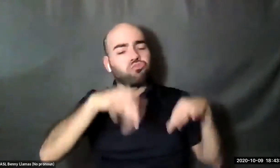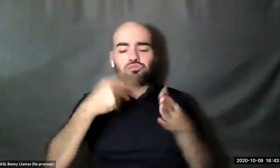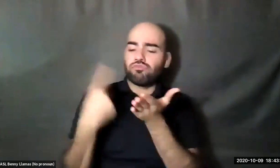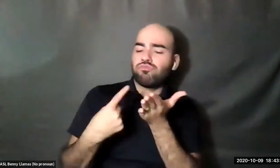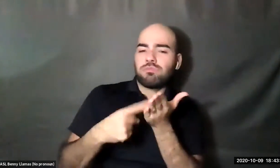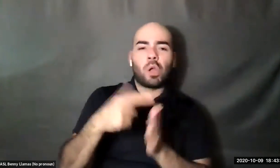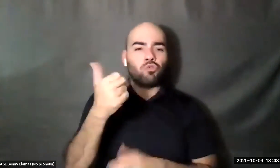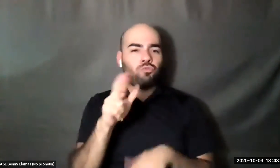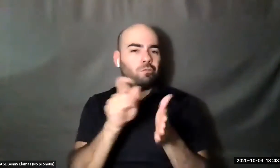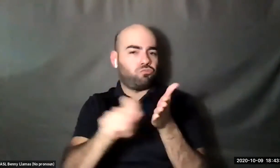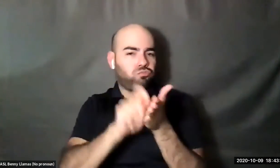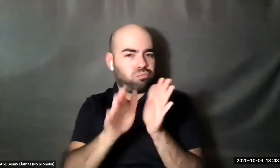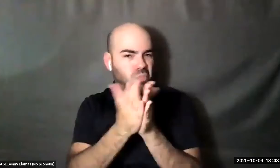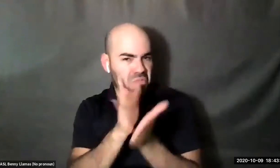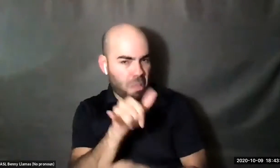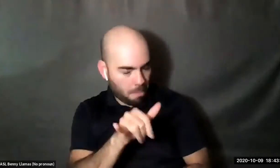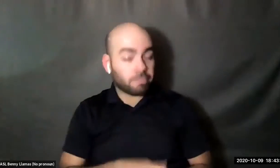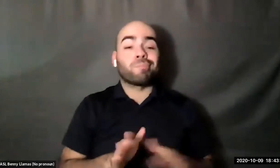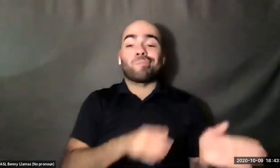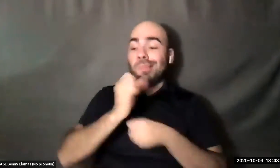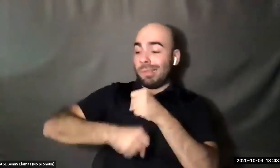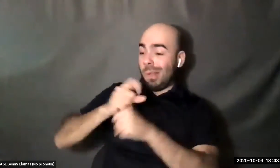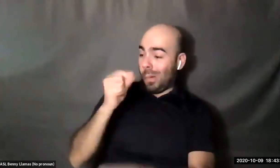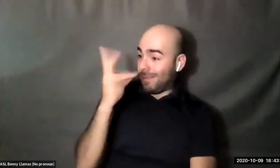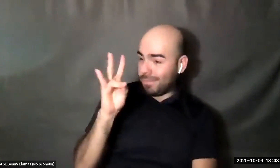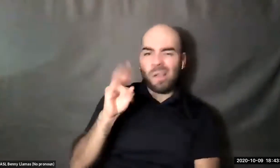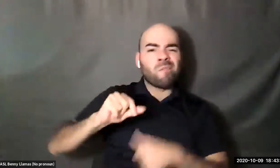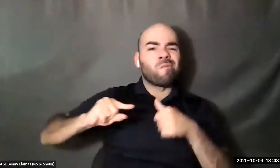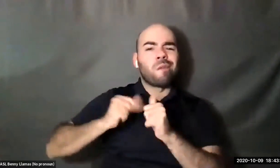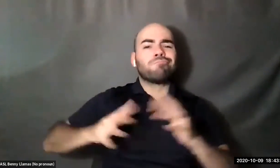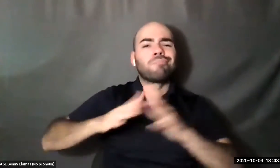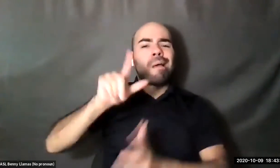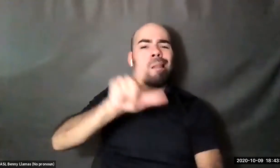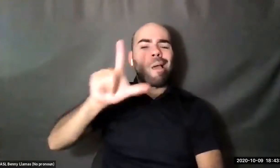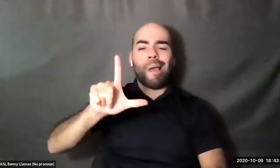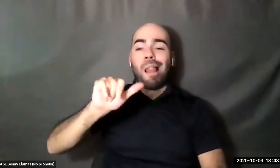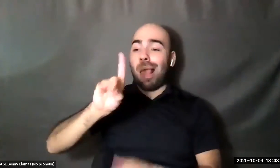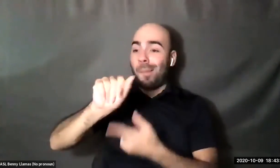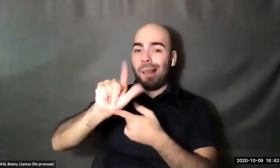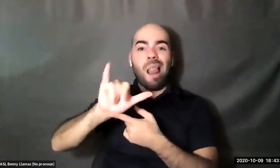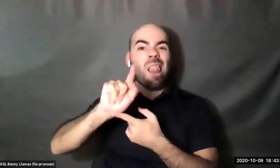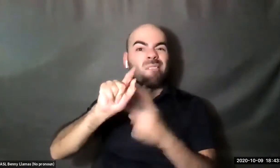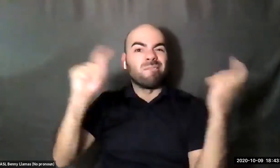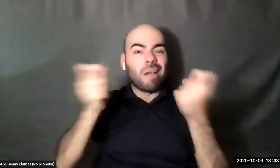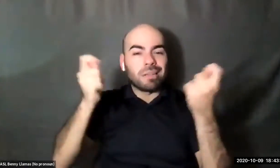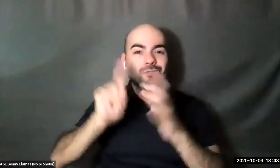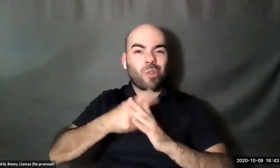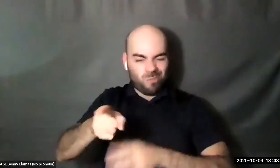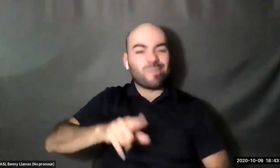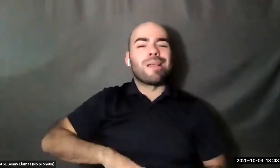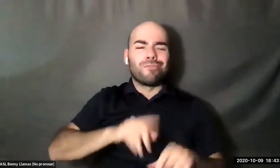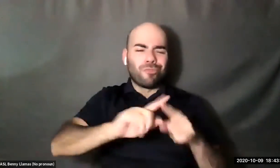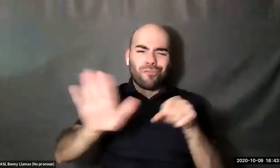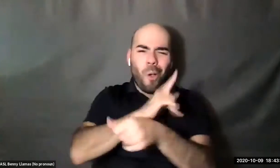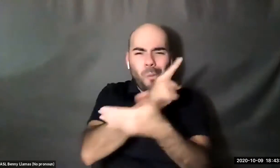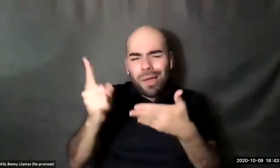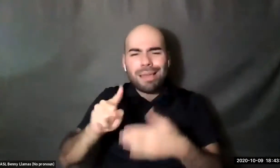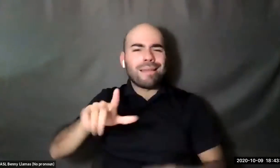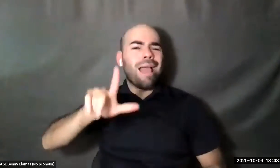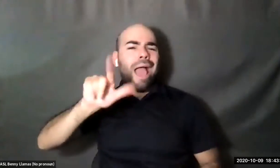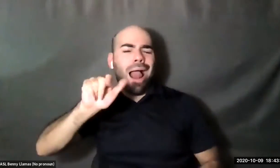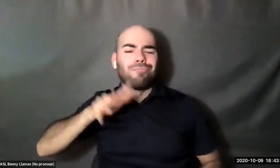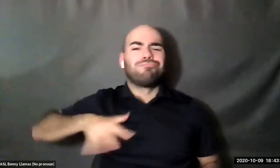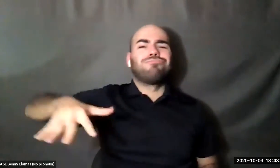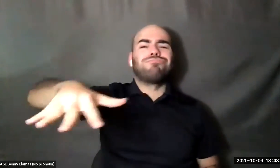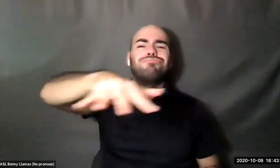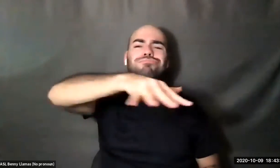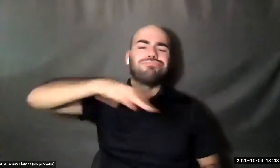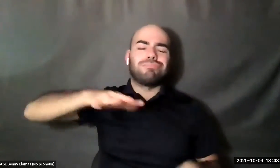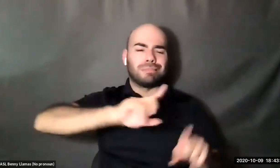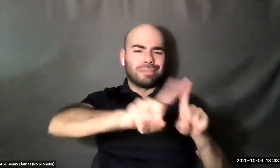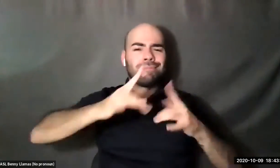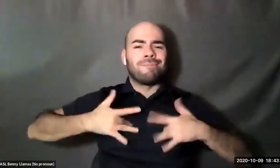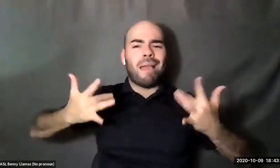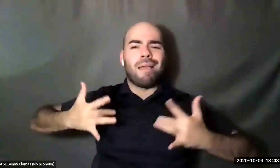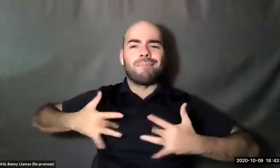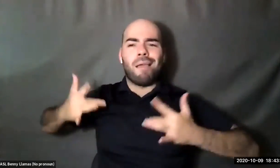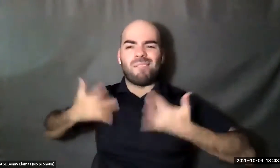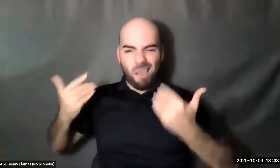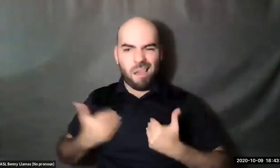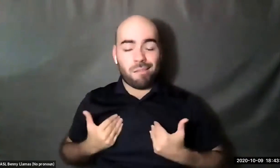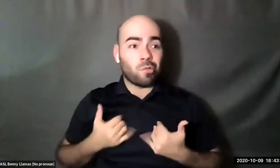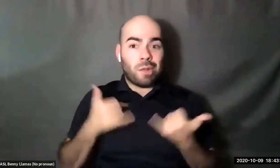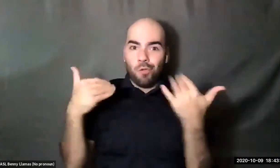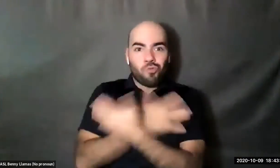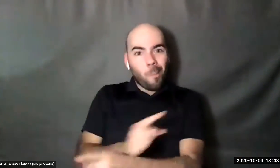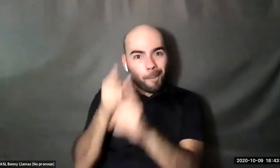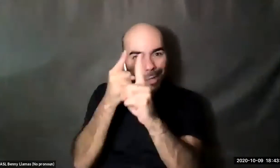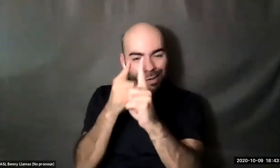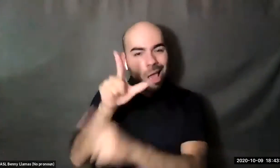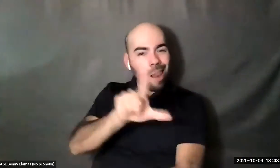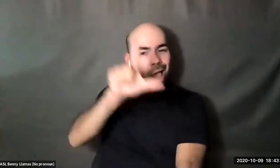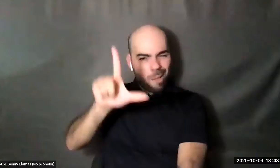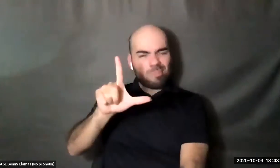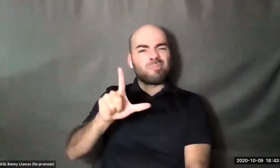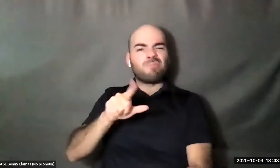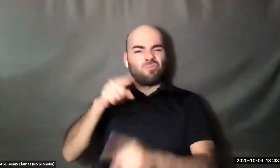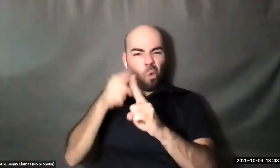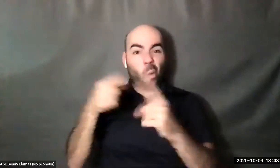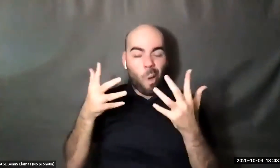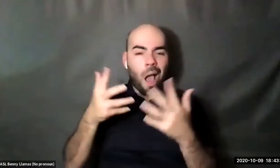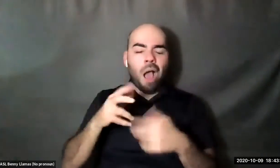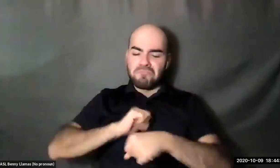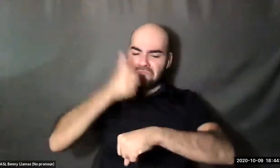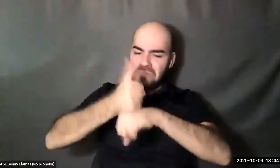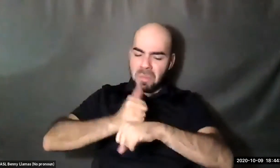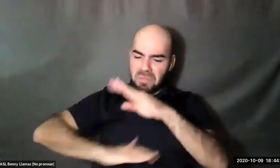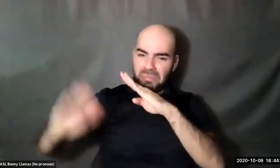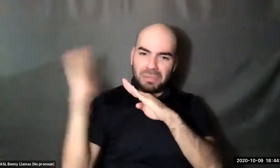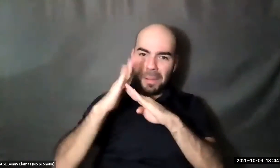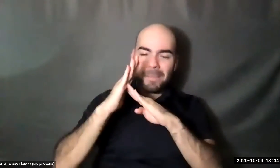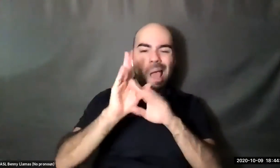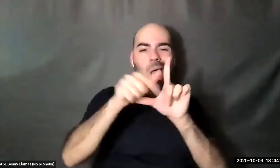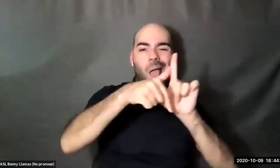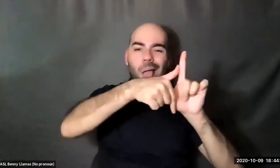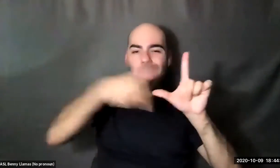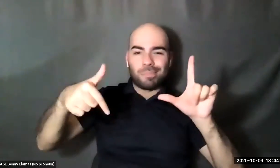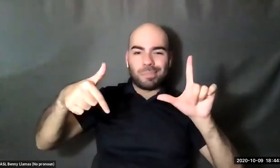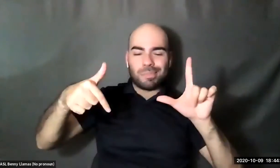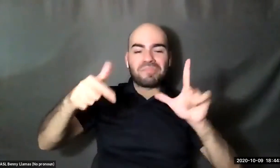In 2017 the first lambda litmus took place in Los Angeles, featuring a week of readings discussions workshops and other performances across the city with the clarified mission lambda literary fully intends to earn its acknowledged position as the world's premier LGBT Q literary organization.